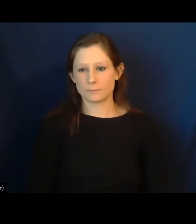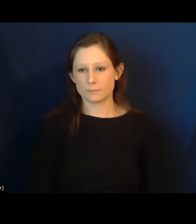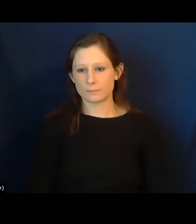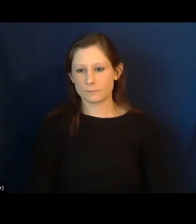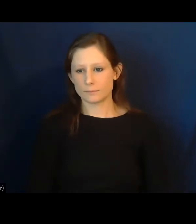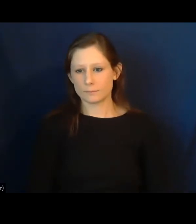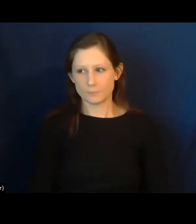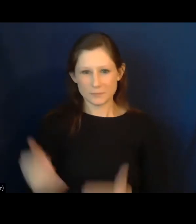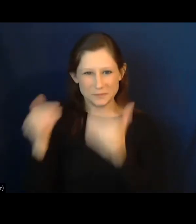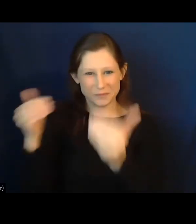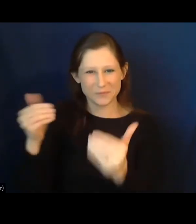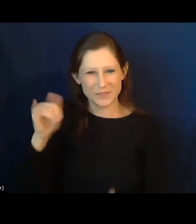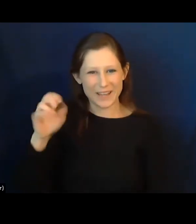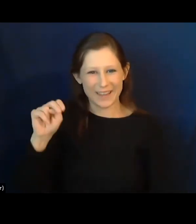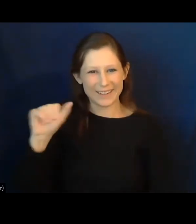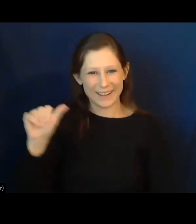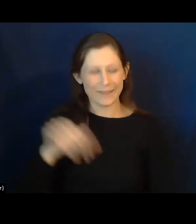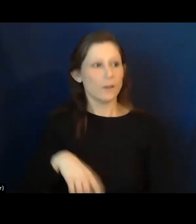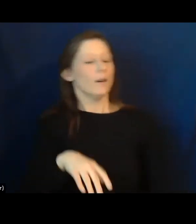You can go ahead, Jenna. JENNA: Okay sorry, I didn't know if you were